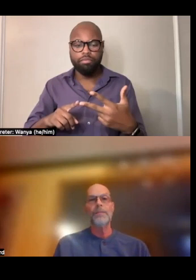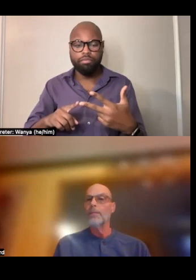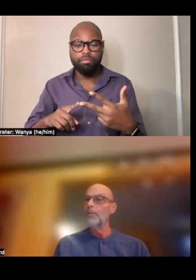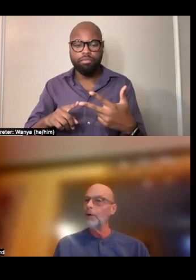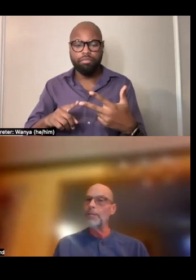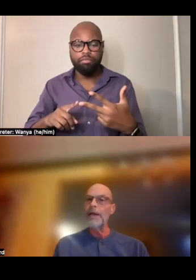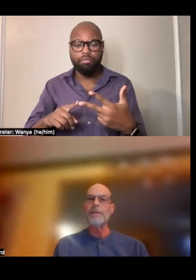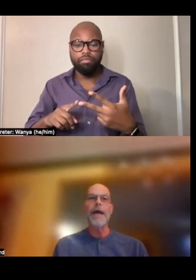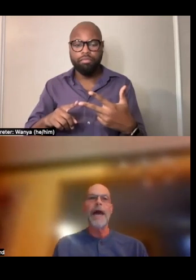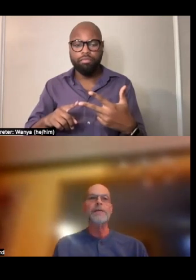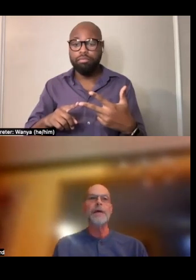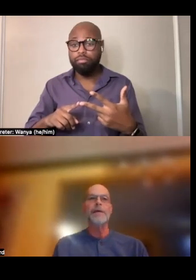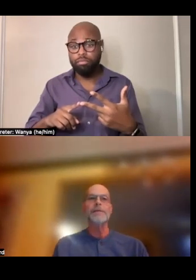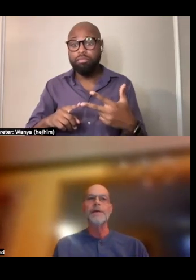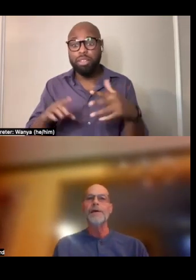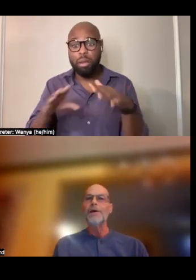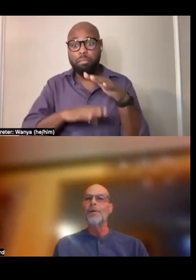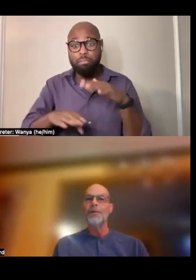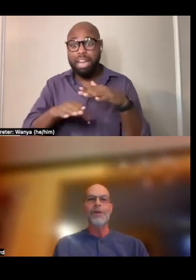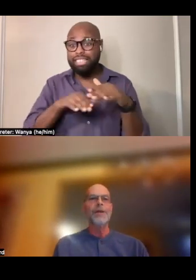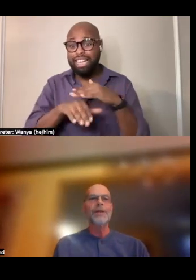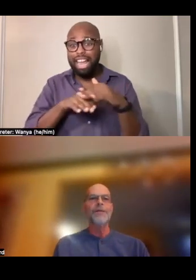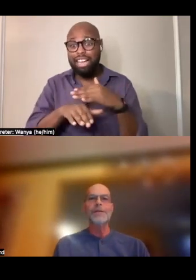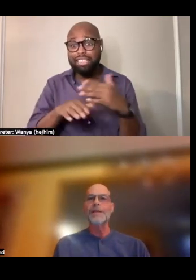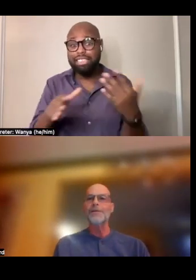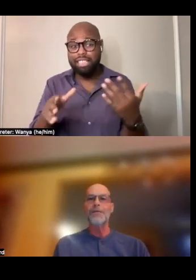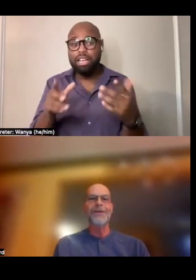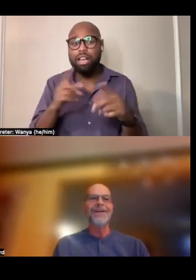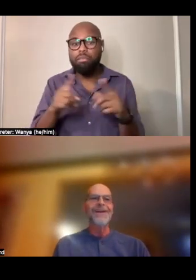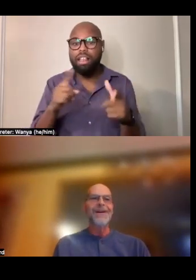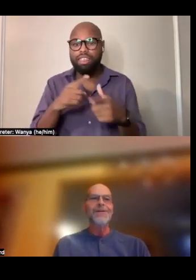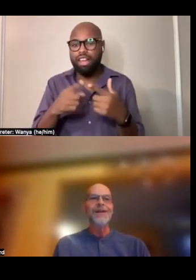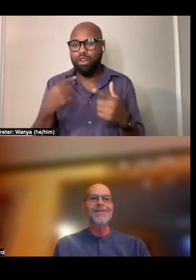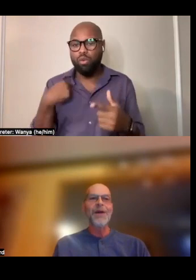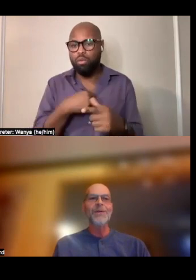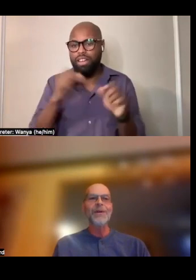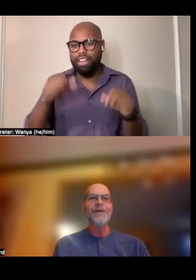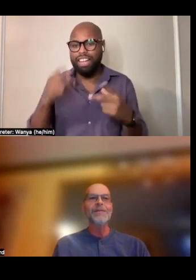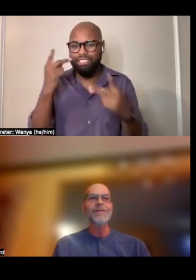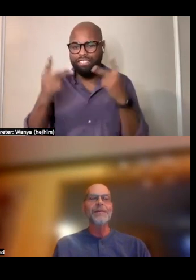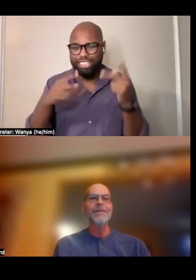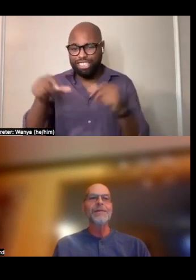Pretty basic access, but then we can visit each other. Next slide, please.